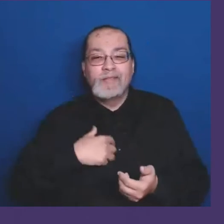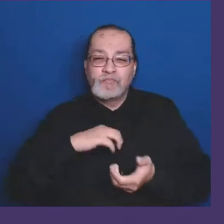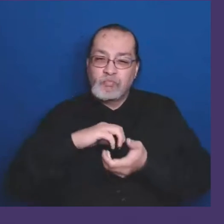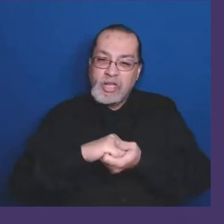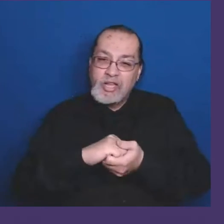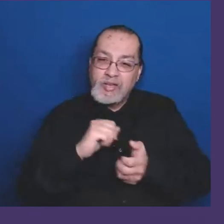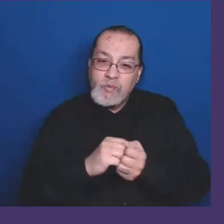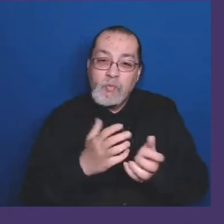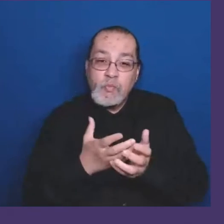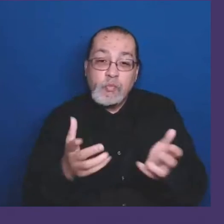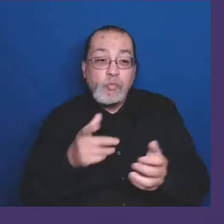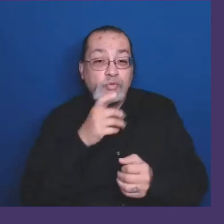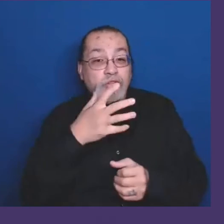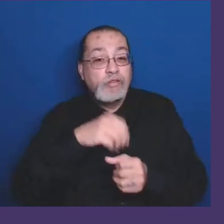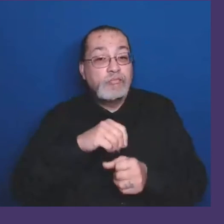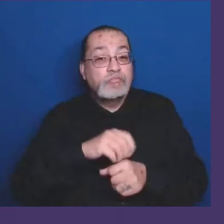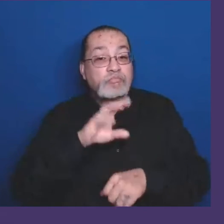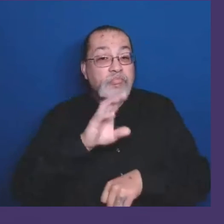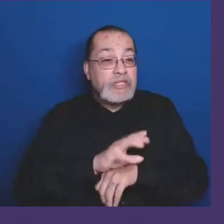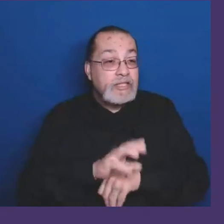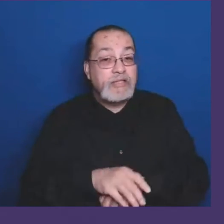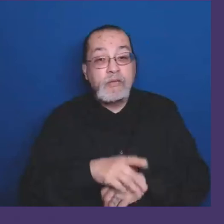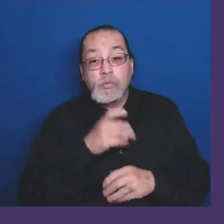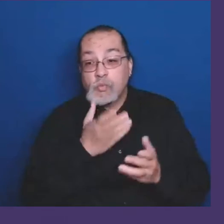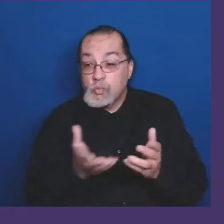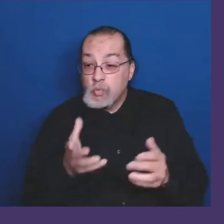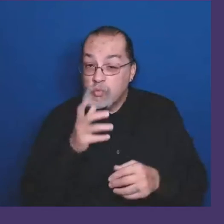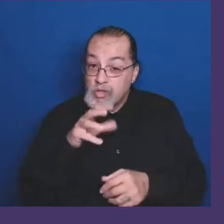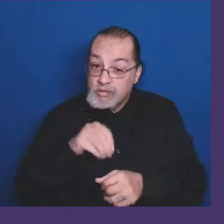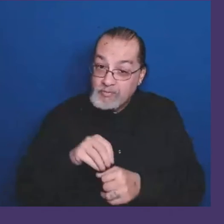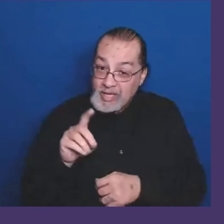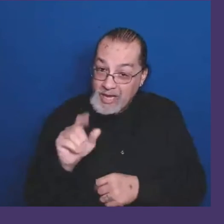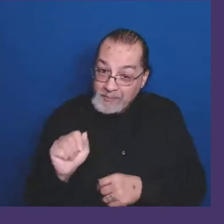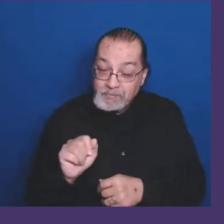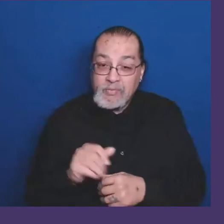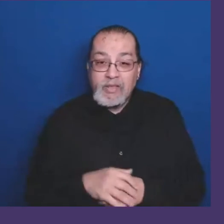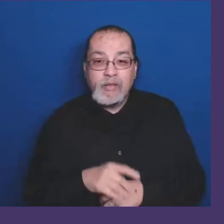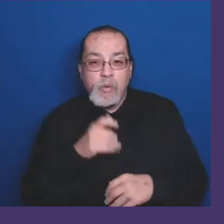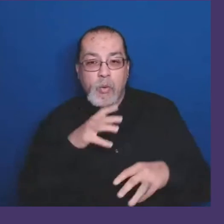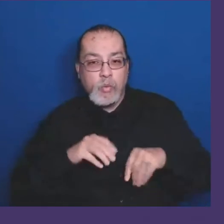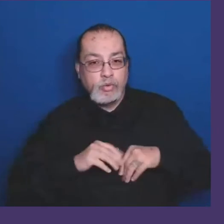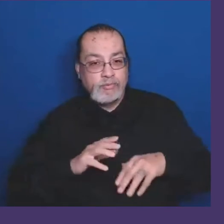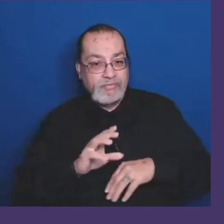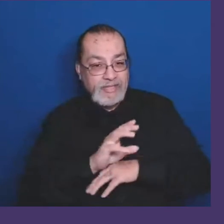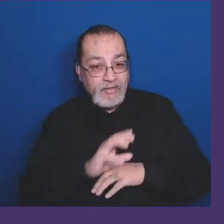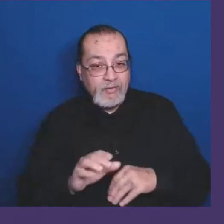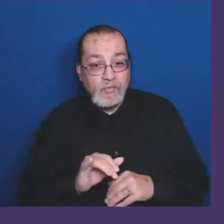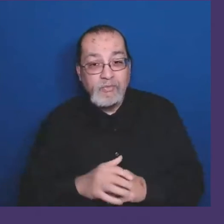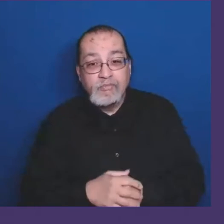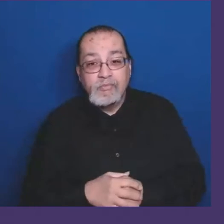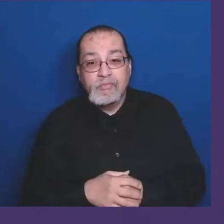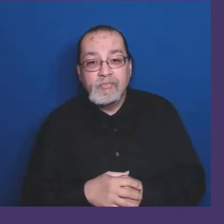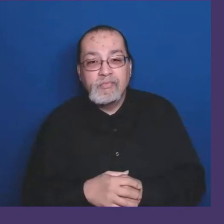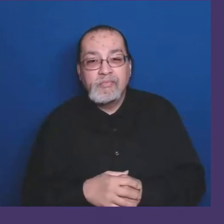At Microsoft, we like to overachieve, so we go above and beyond what the rules say, to make